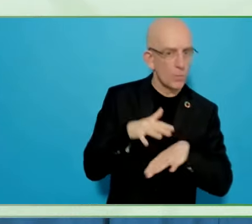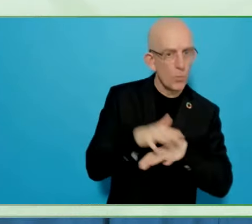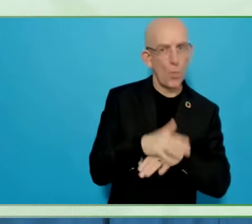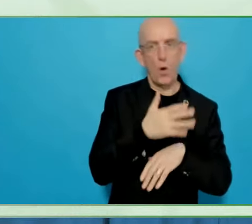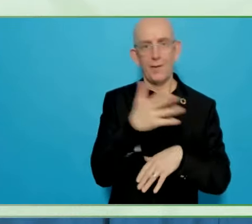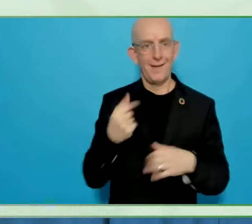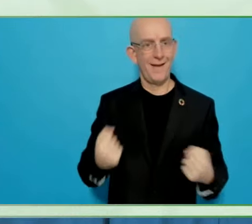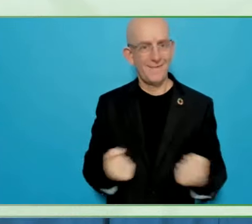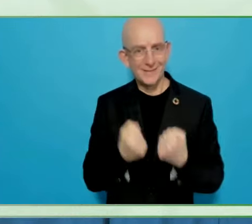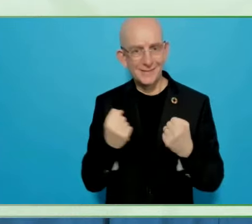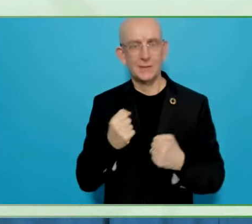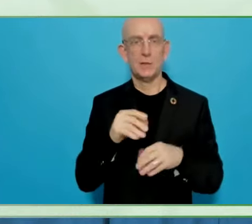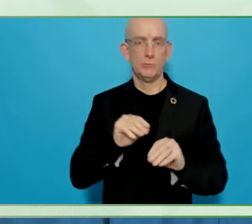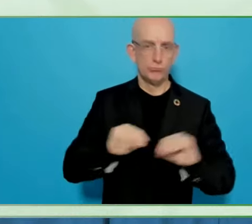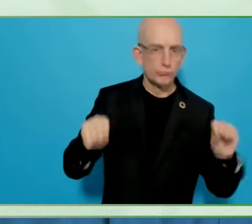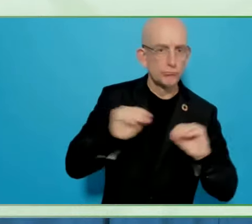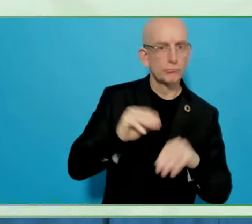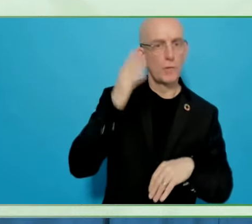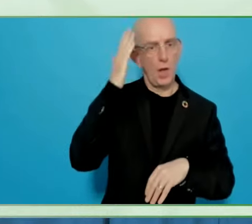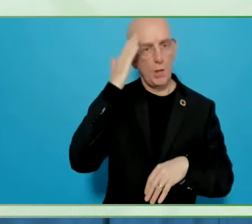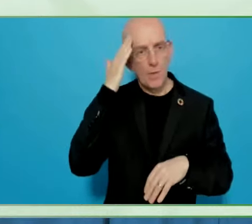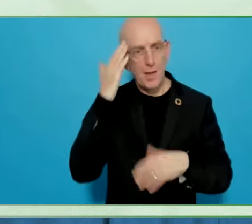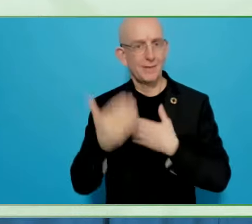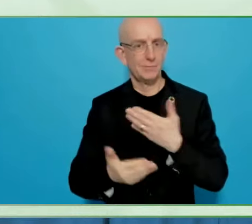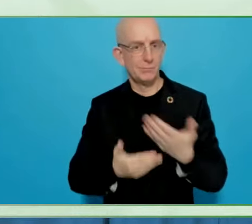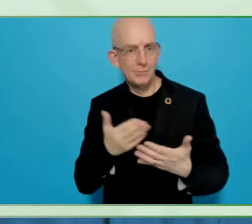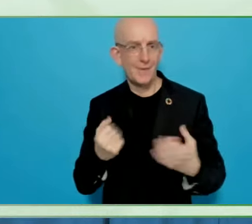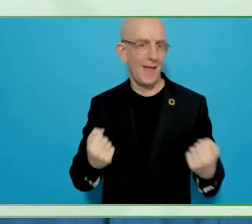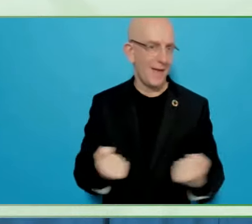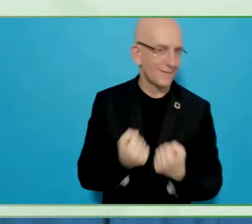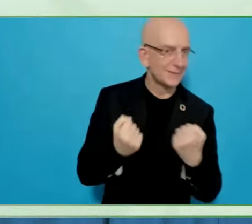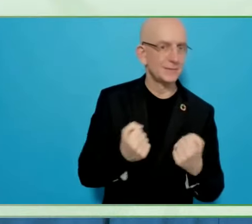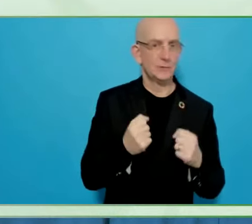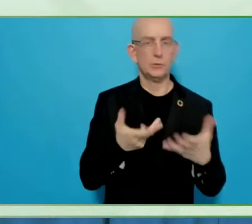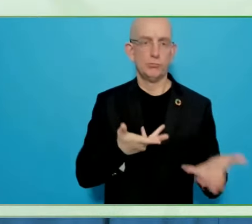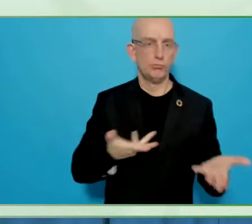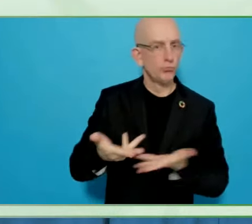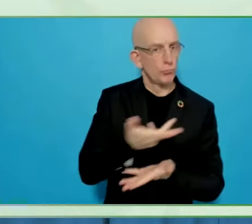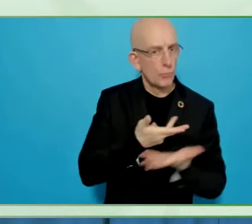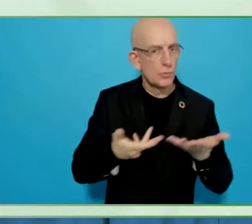experts as technology is permeating areas of life, experts will be able